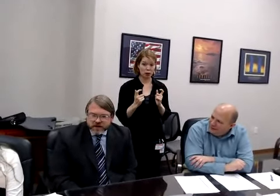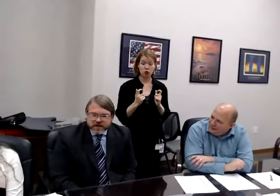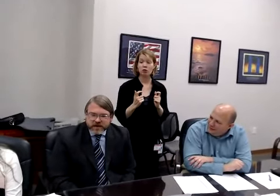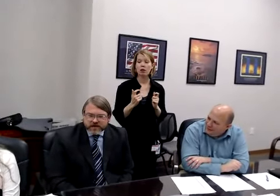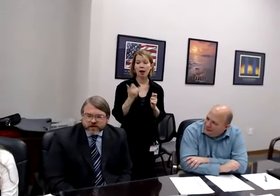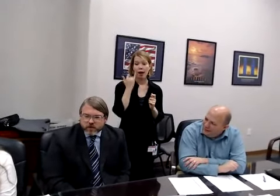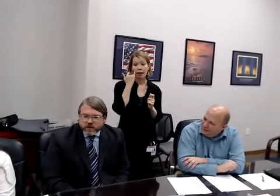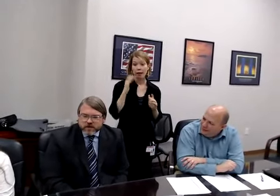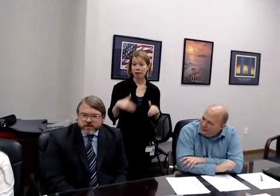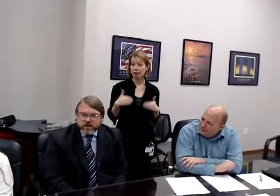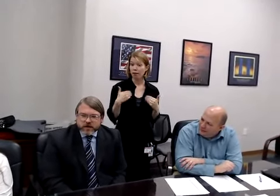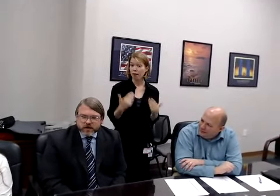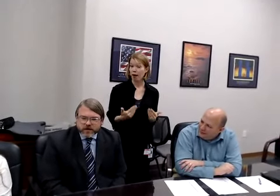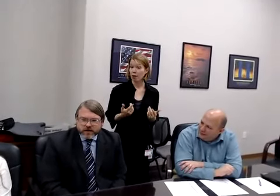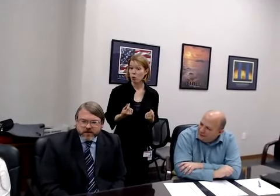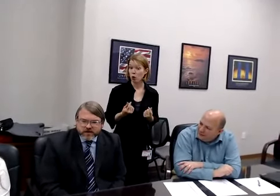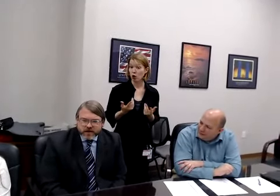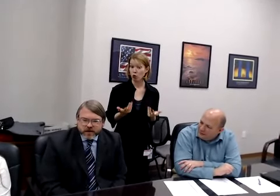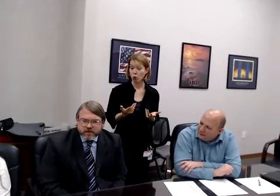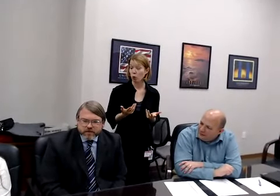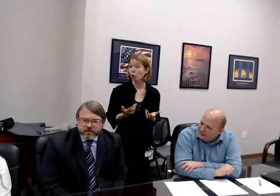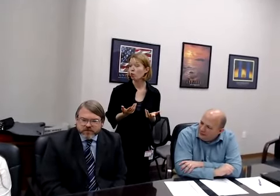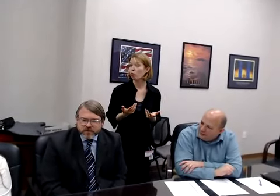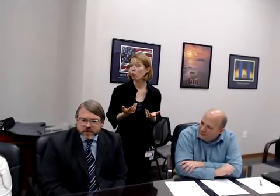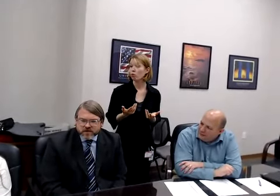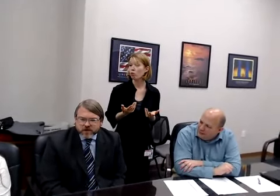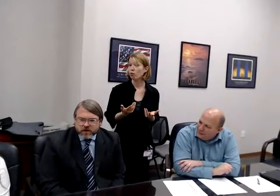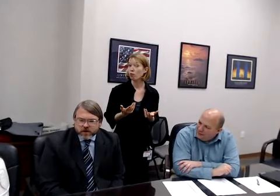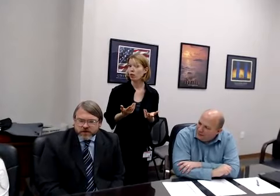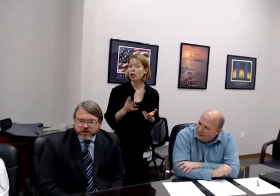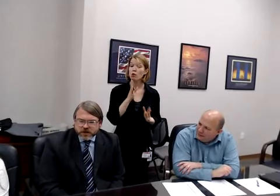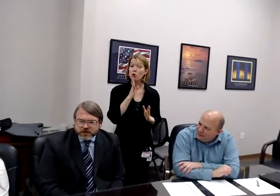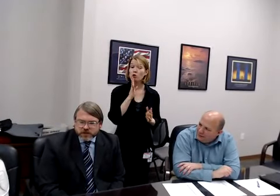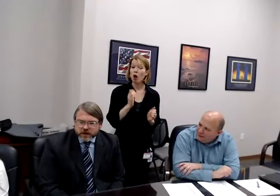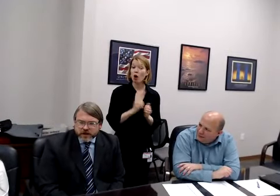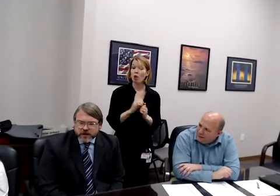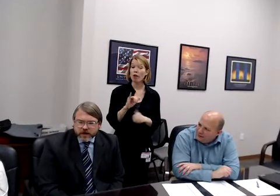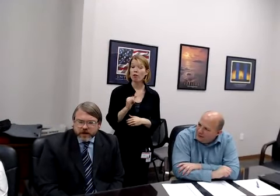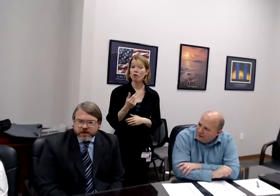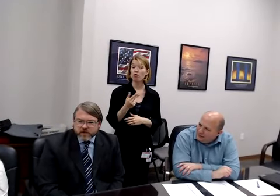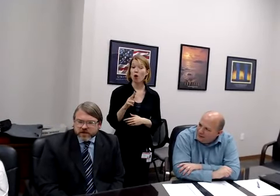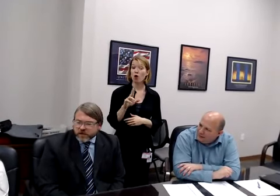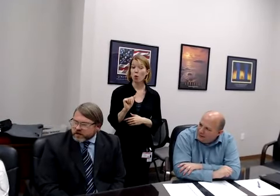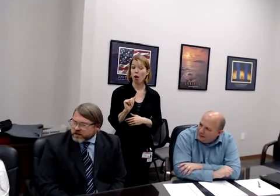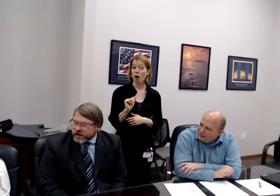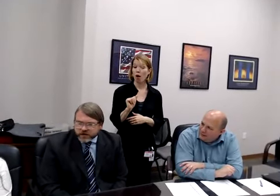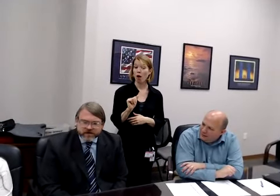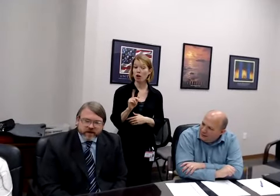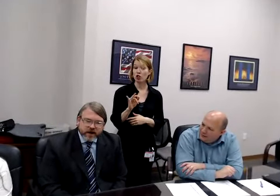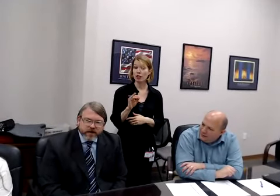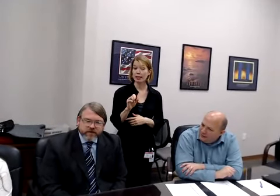I think next what we're gonna do here is talk with Joshua from Democracy Live and Shelbi